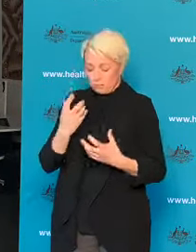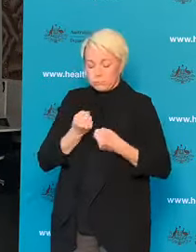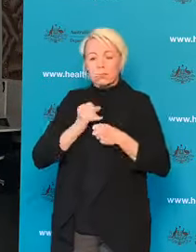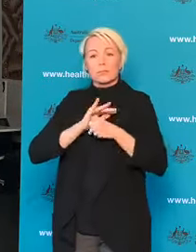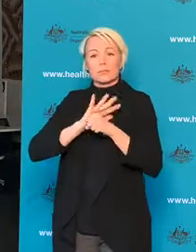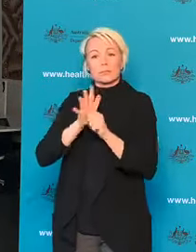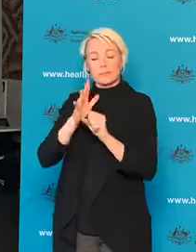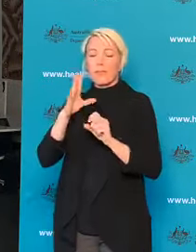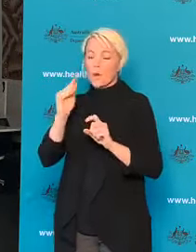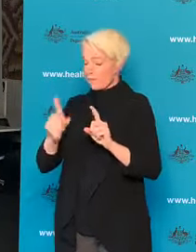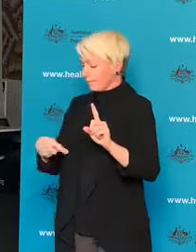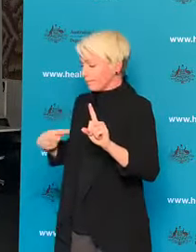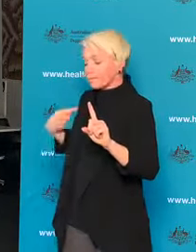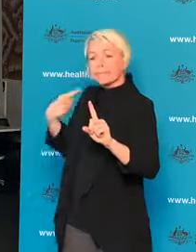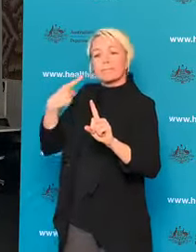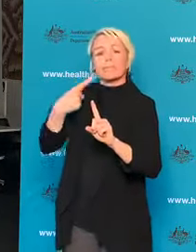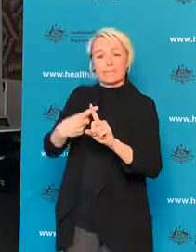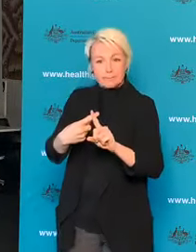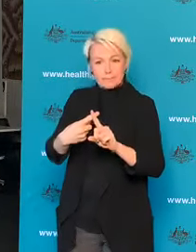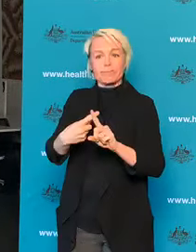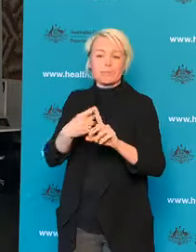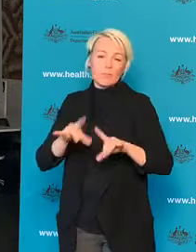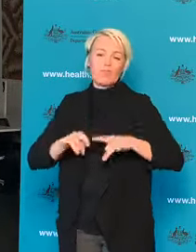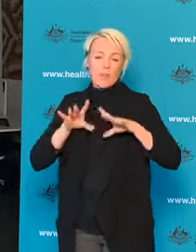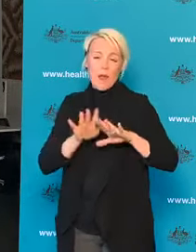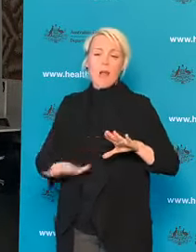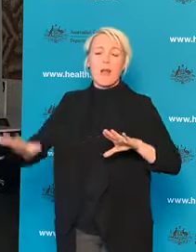positive in Australia. Over the past 24 hours